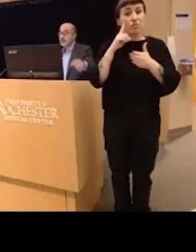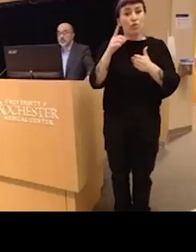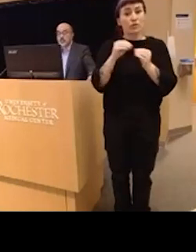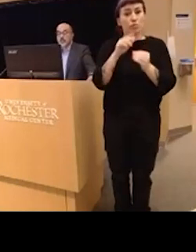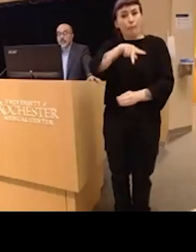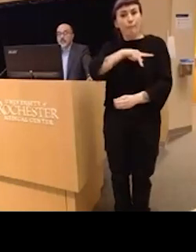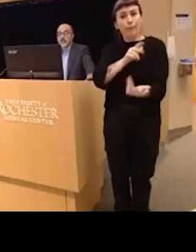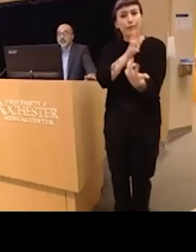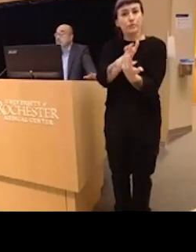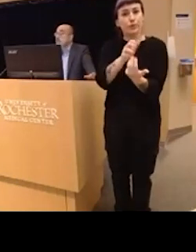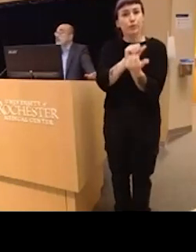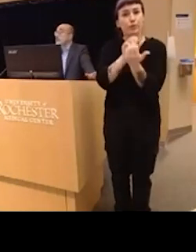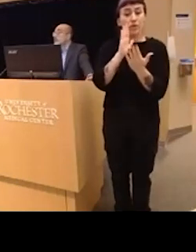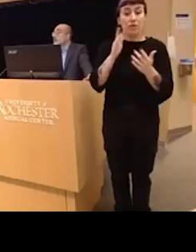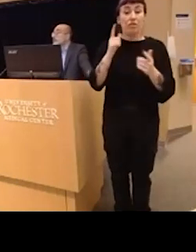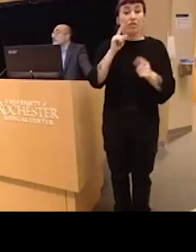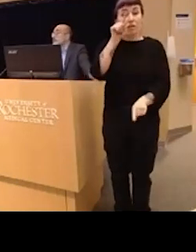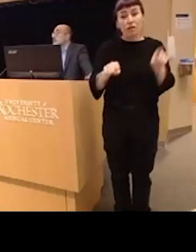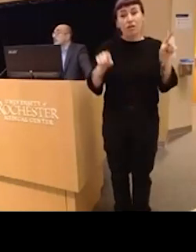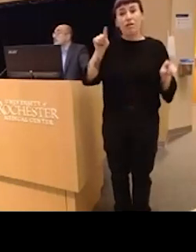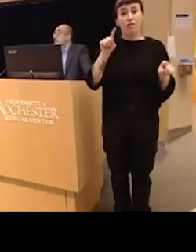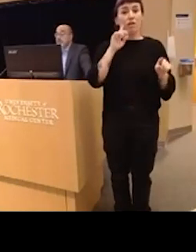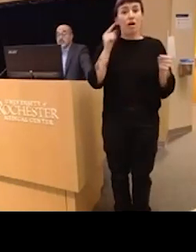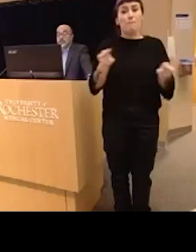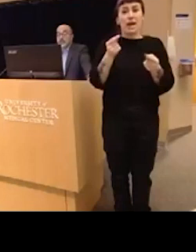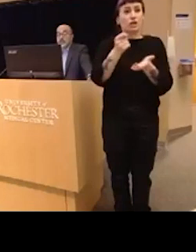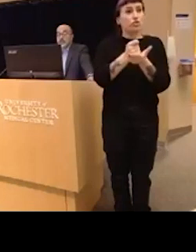approach um is that there's this huge variability in pain treatment response you know you and in